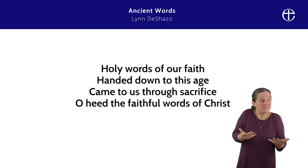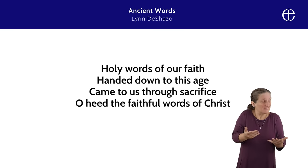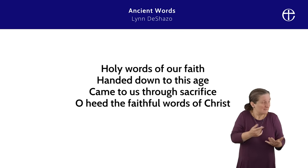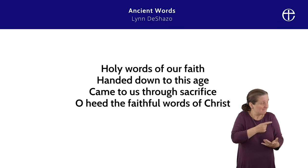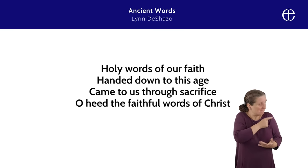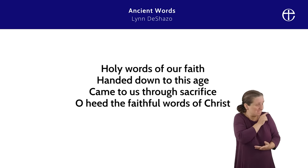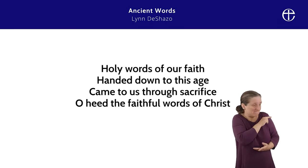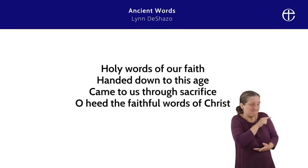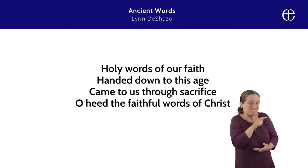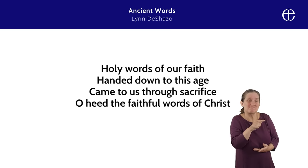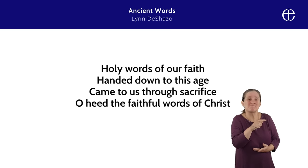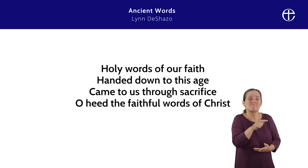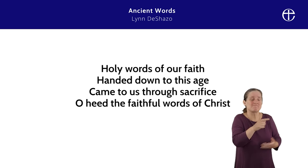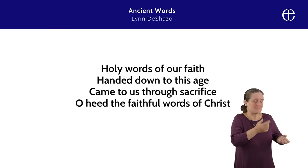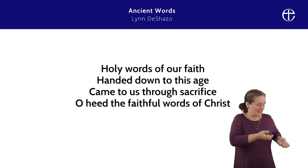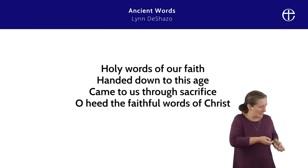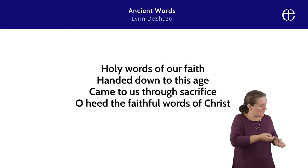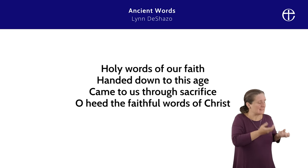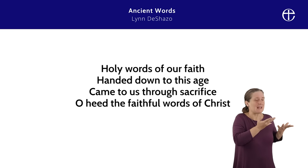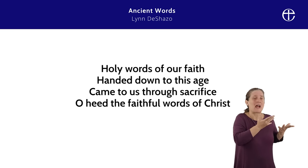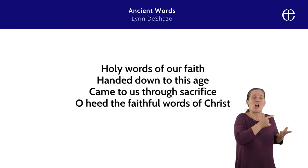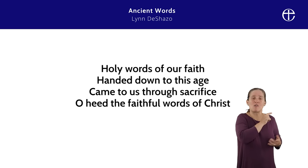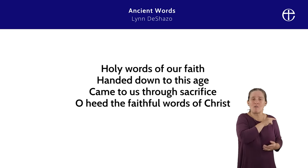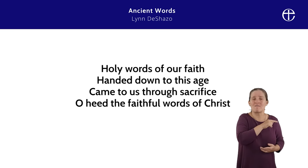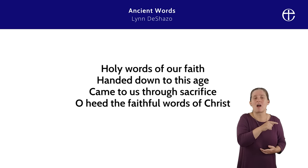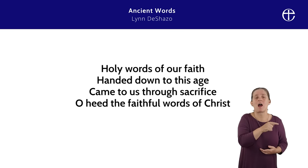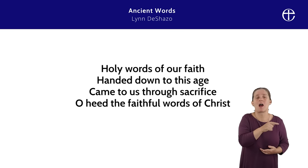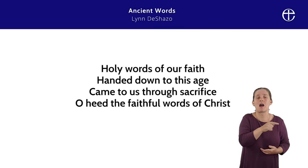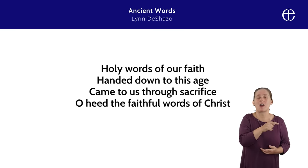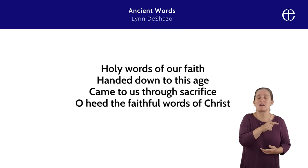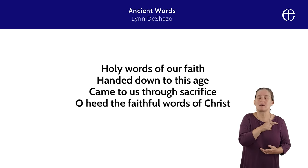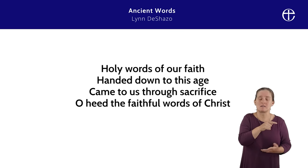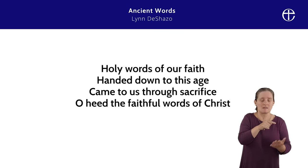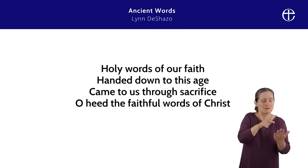Came to us through sacrifice